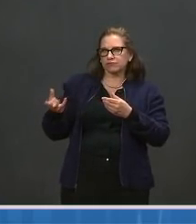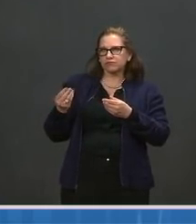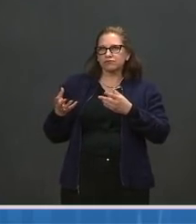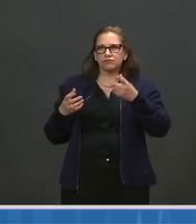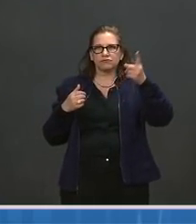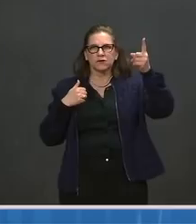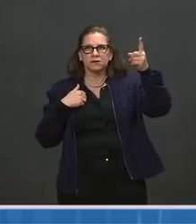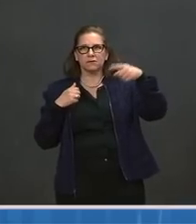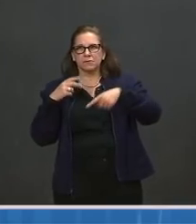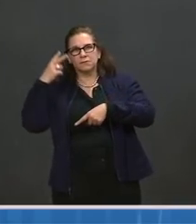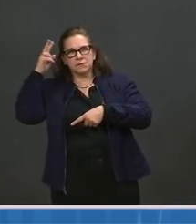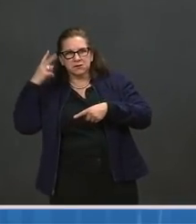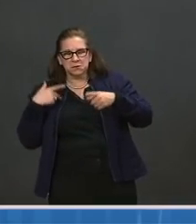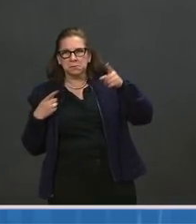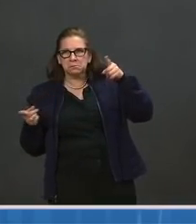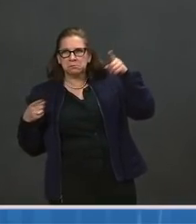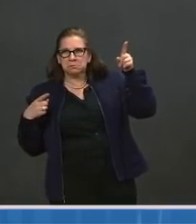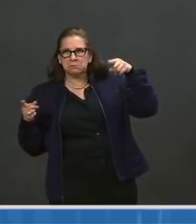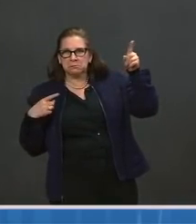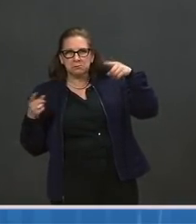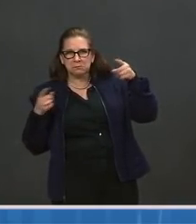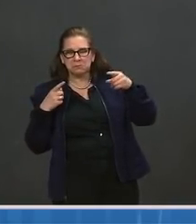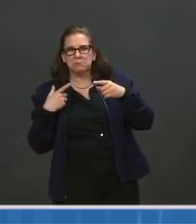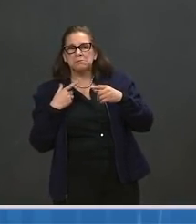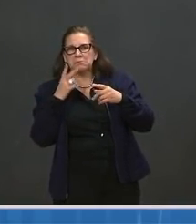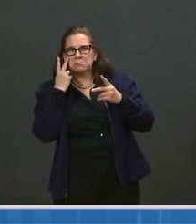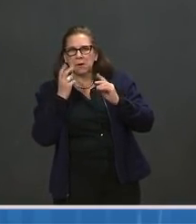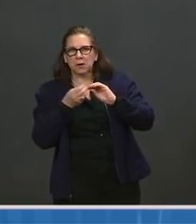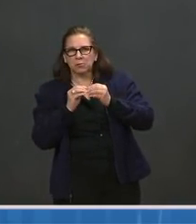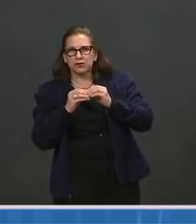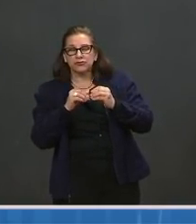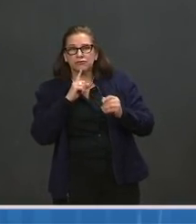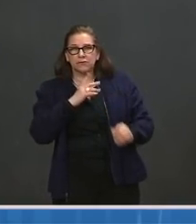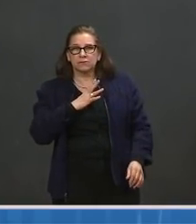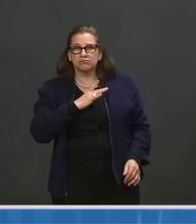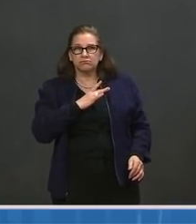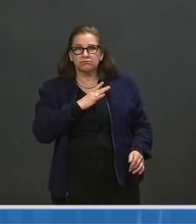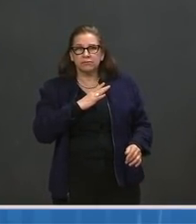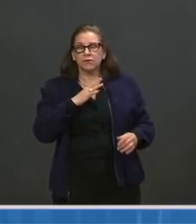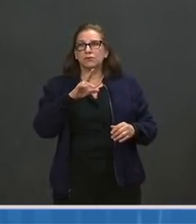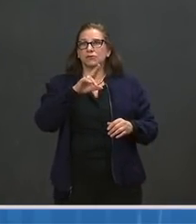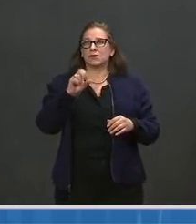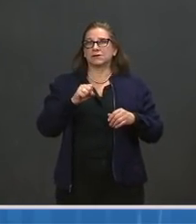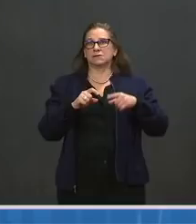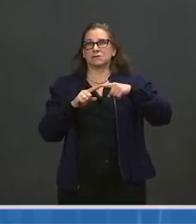Obviously, it is great news for both the U.S. and the world the more vaccines and the more supply that exist.